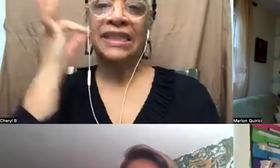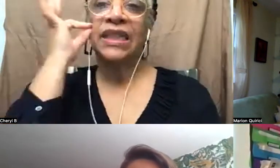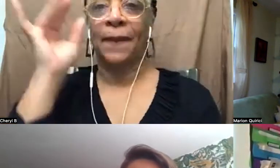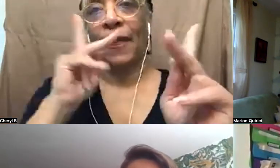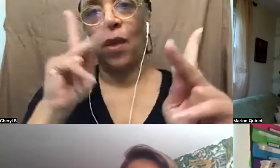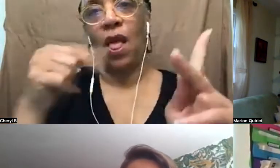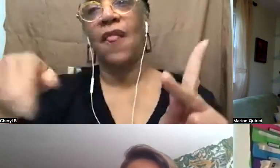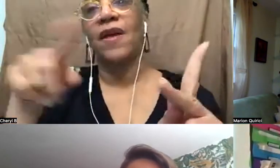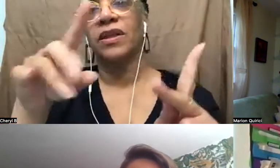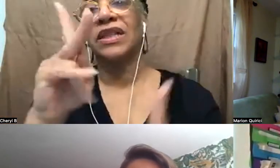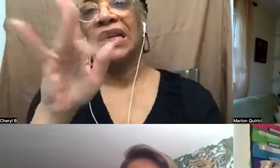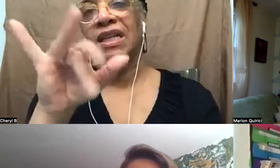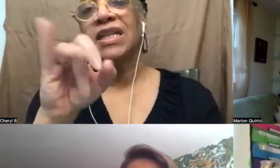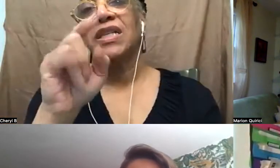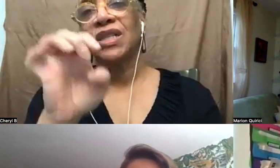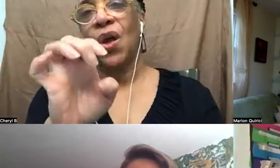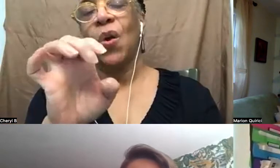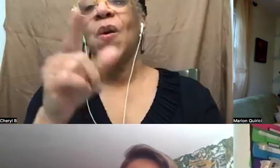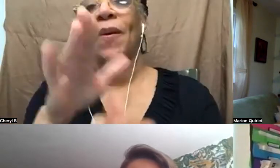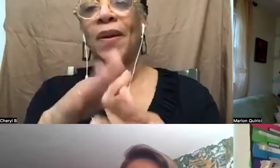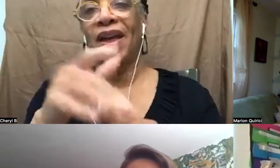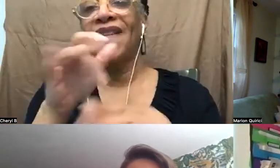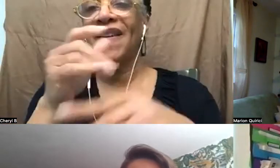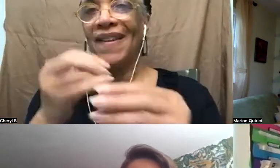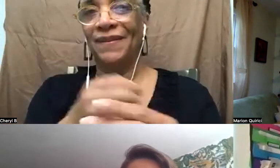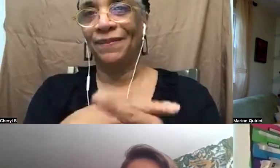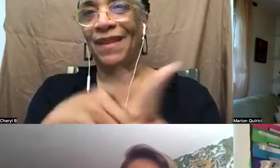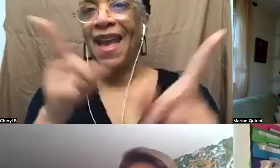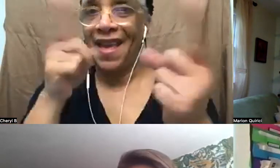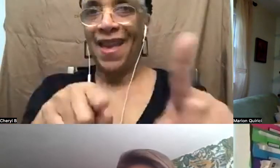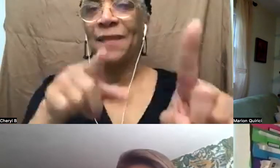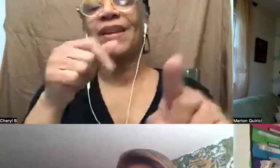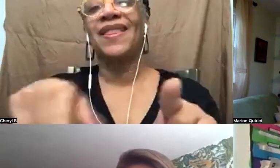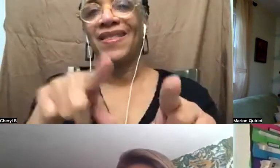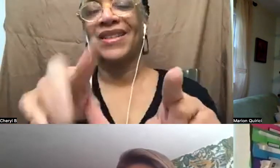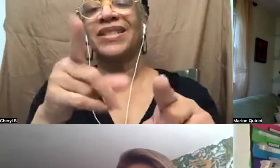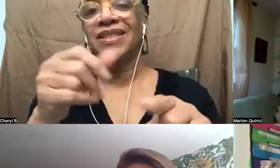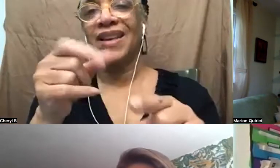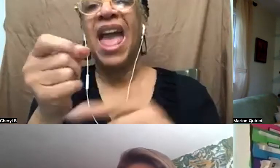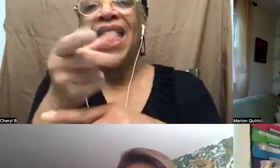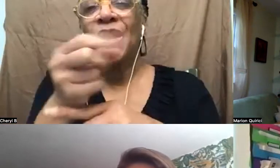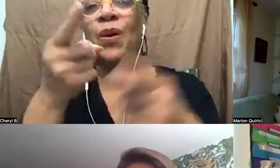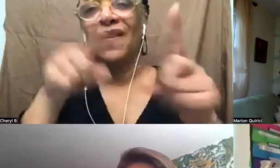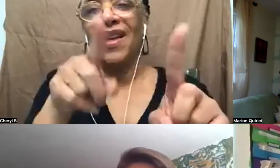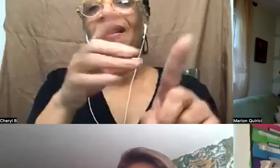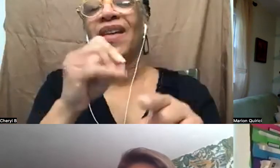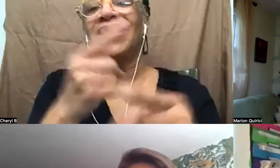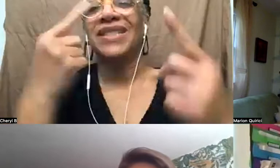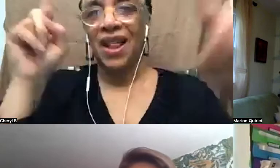of Disability Pride Week at Duke, an annual tradition celebrating disability culture and identity, hosted by Duke disability